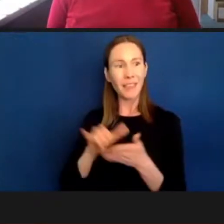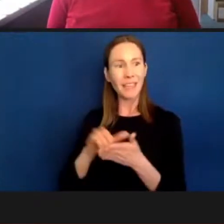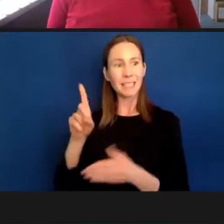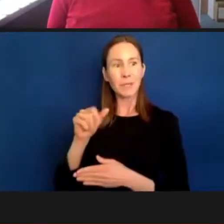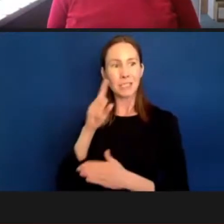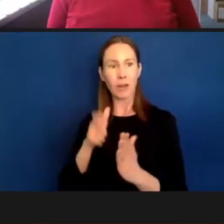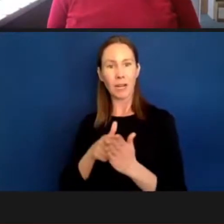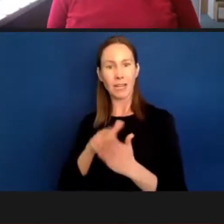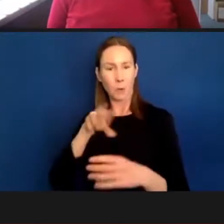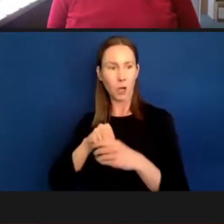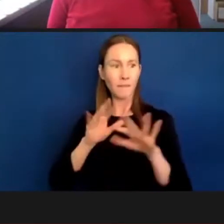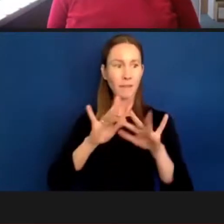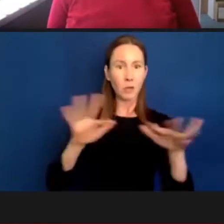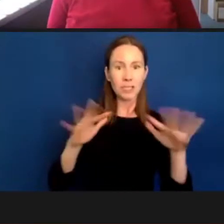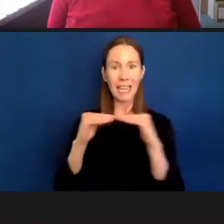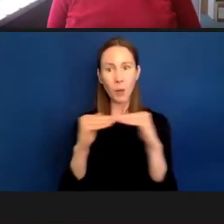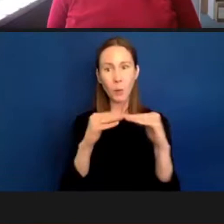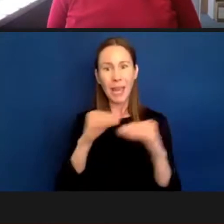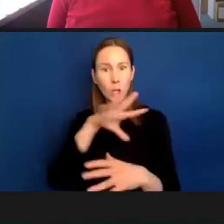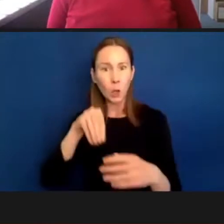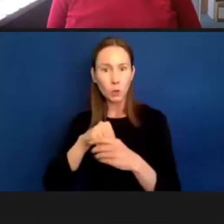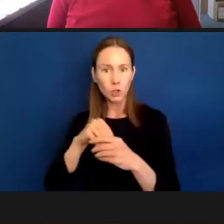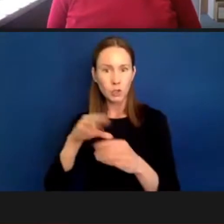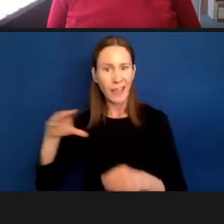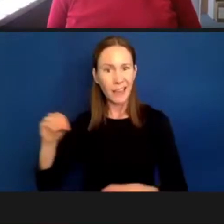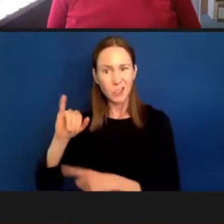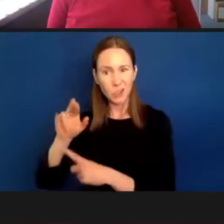equity, inclusion, and justice initiatives.